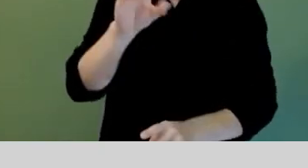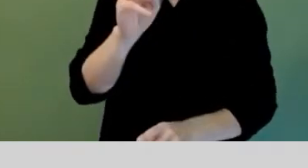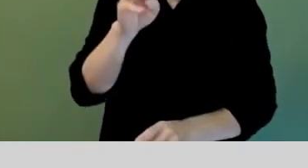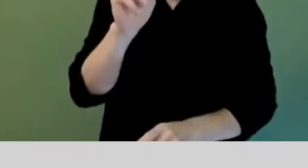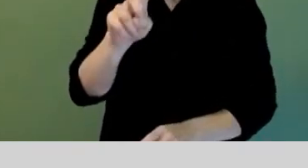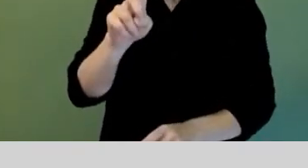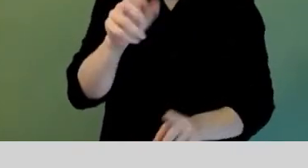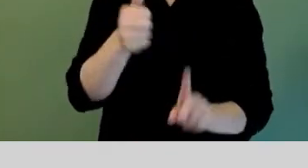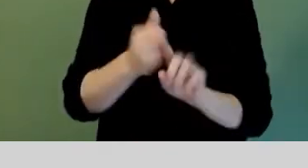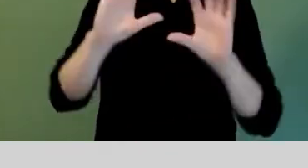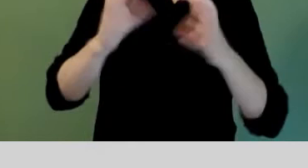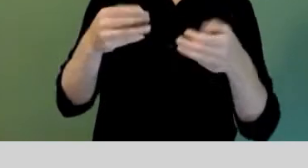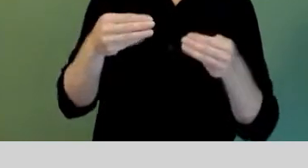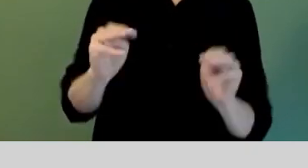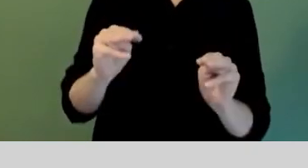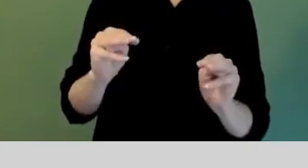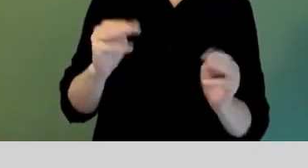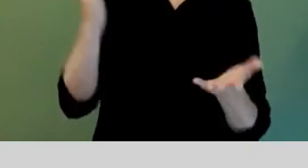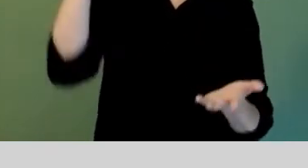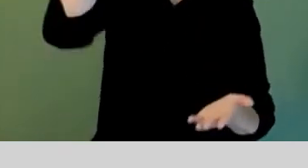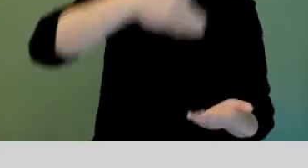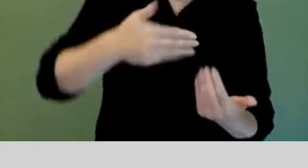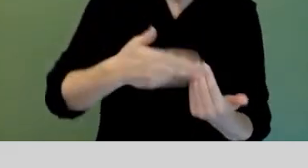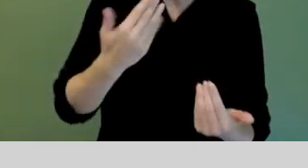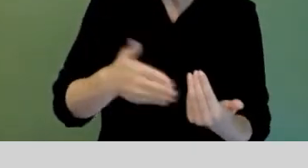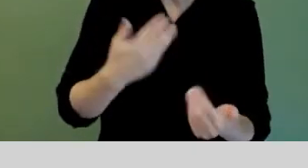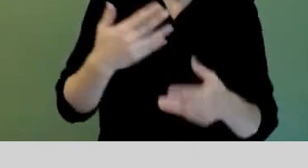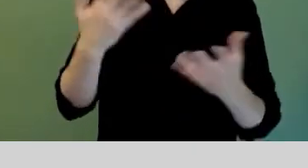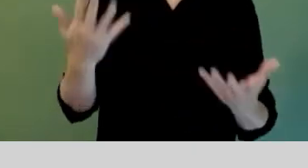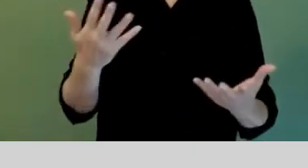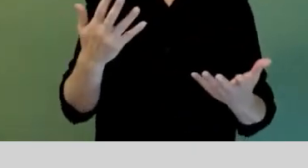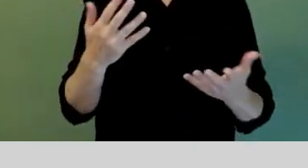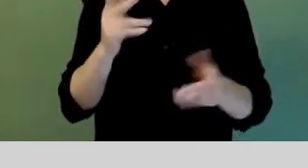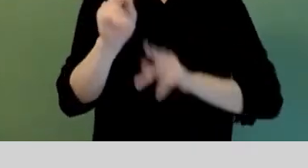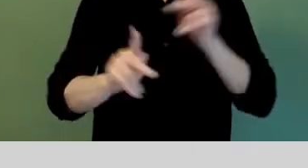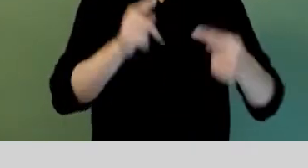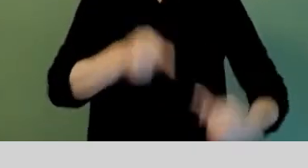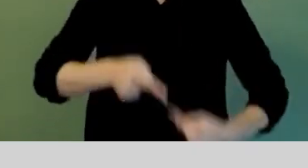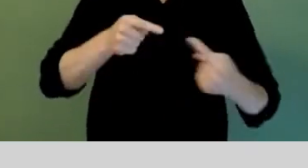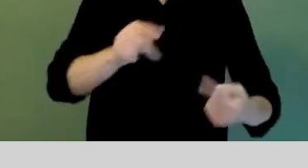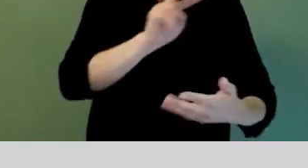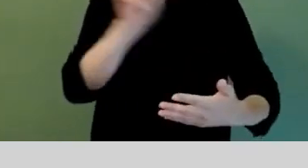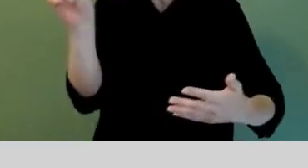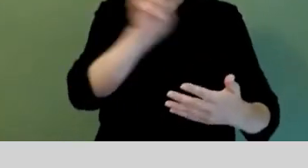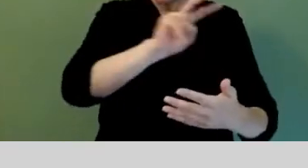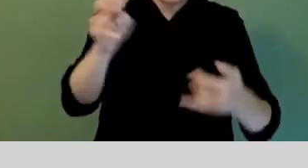And this is a case where it became really quite difficult to read Python code and understand what it was doing at a glance.